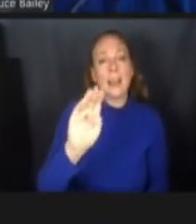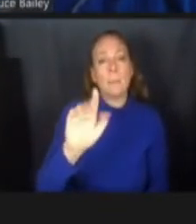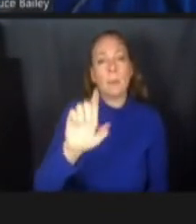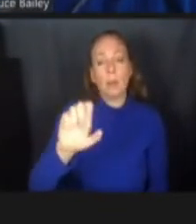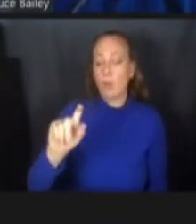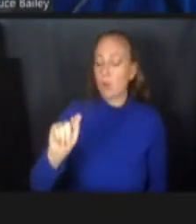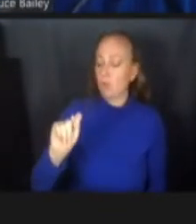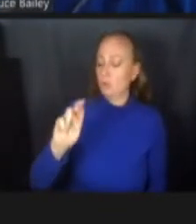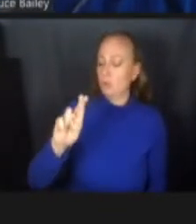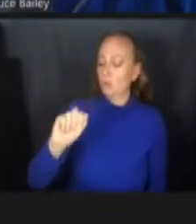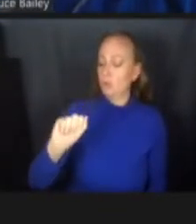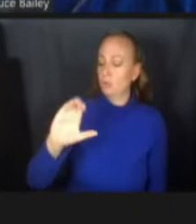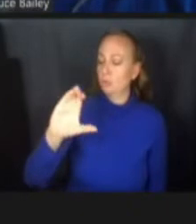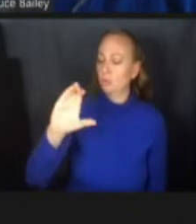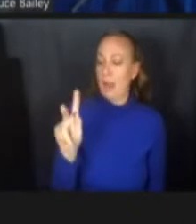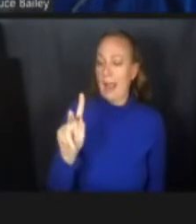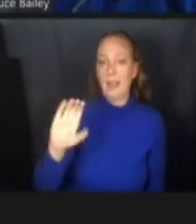I'm going to announce what I just typed.